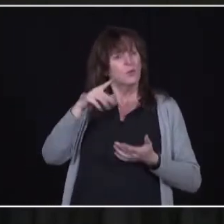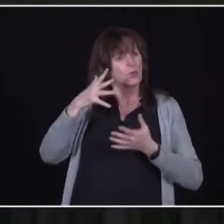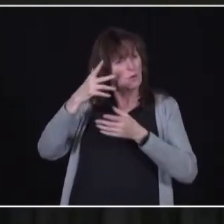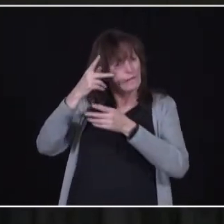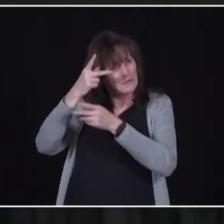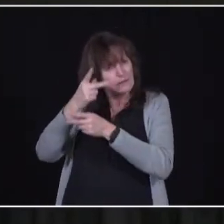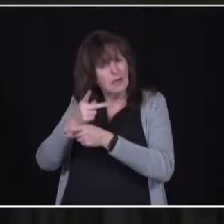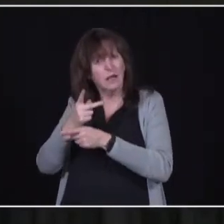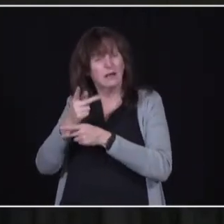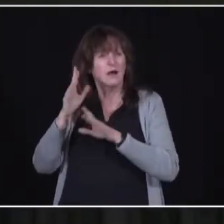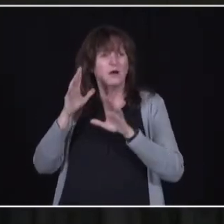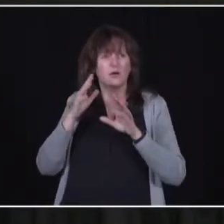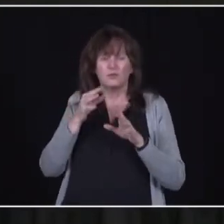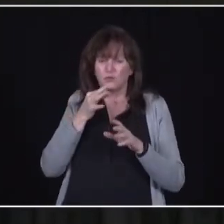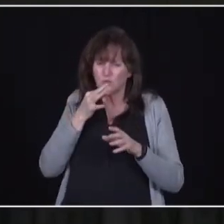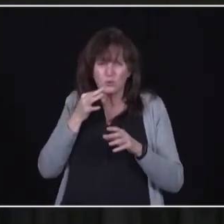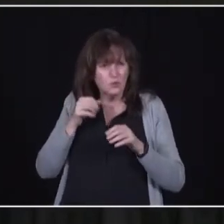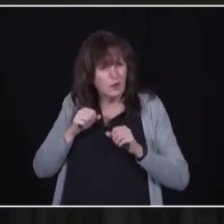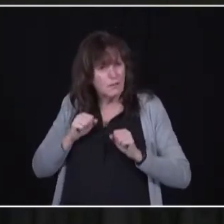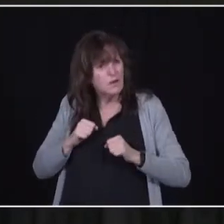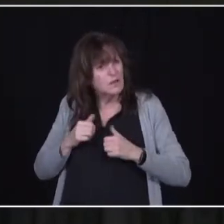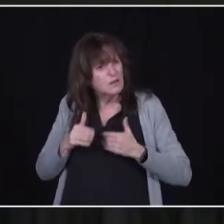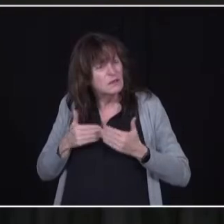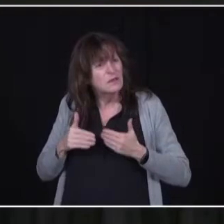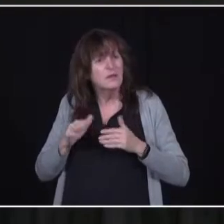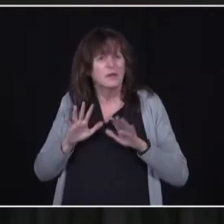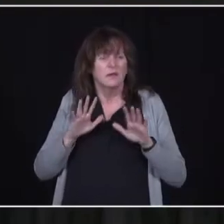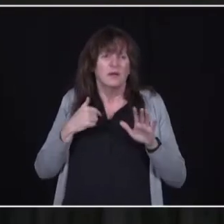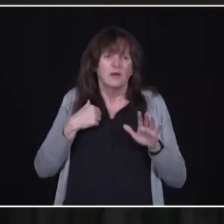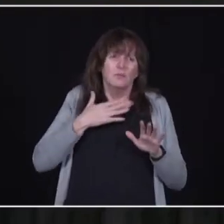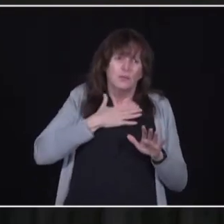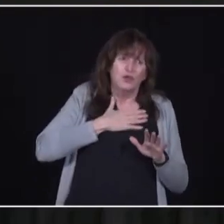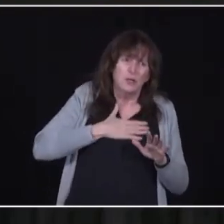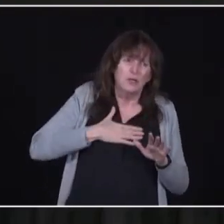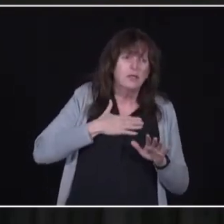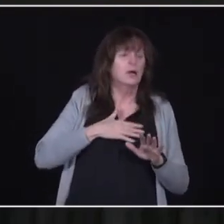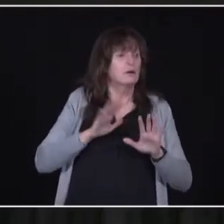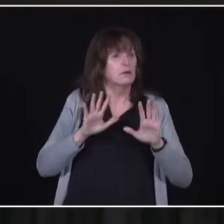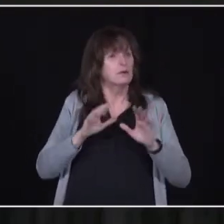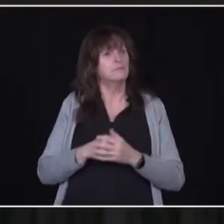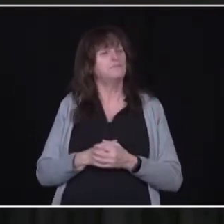So I appreciate that There is one thing